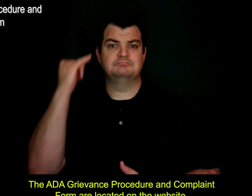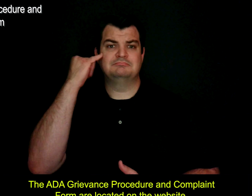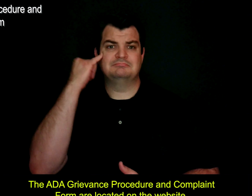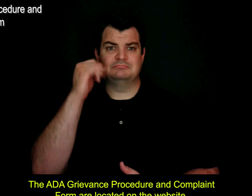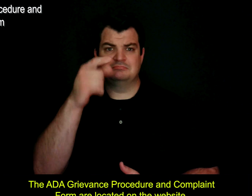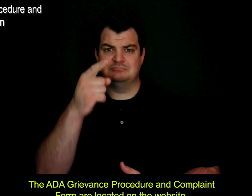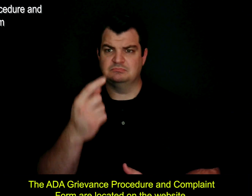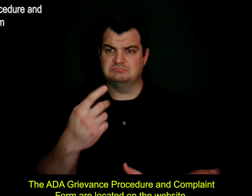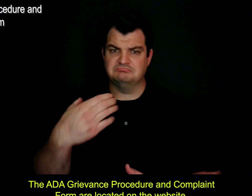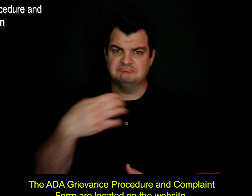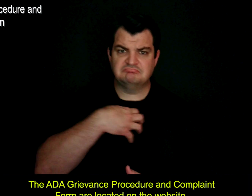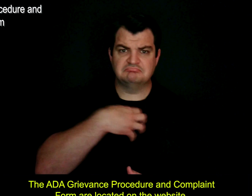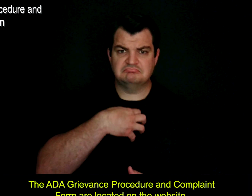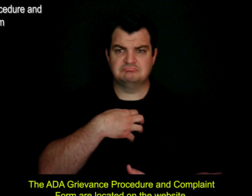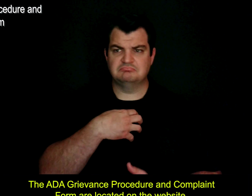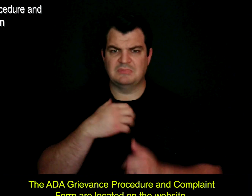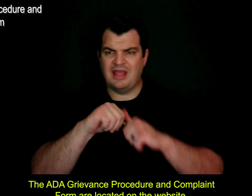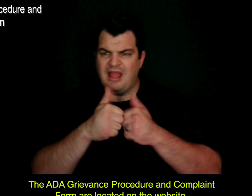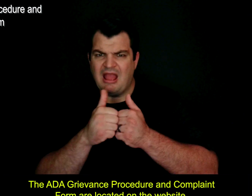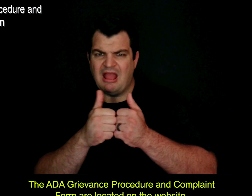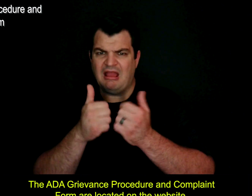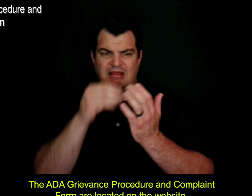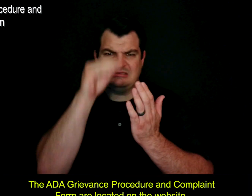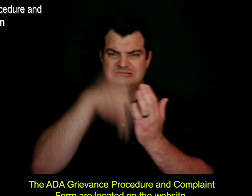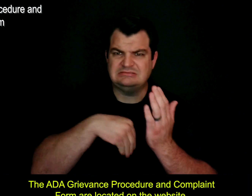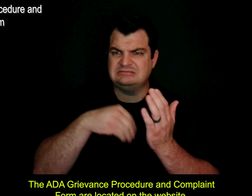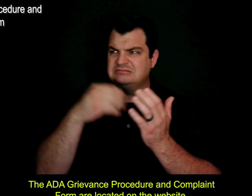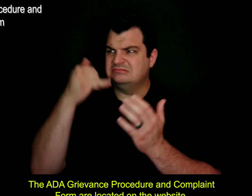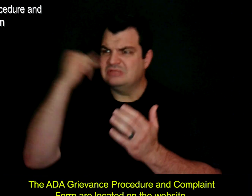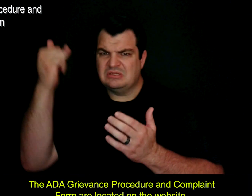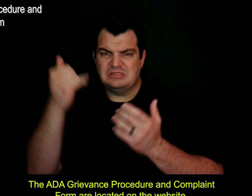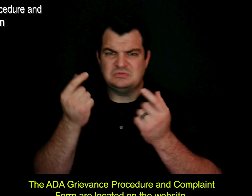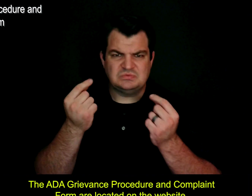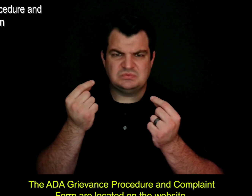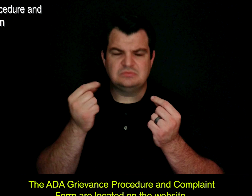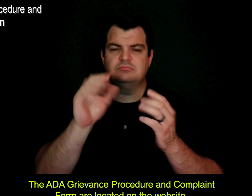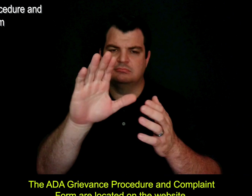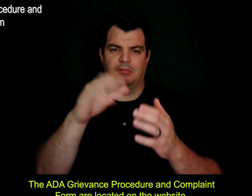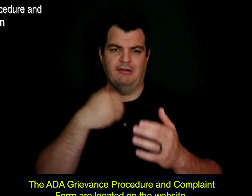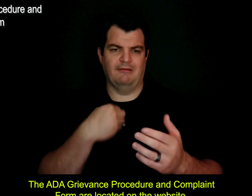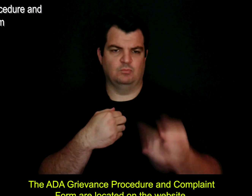The ADA Grievance Procedure and Complaint Form are located on the website.